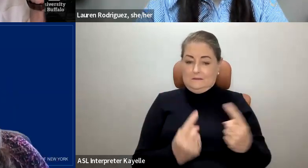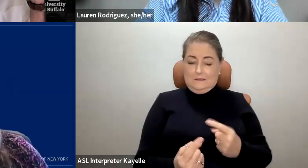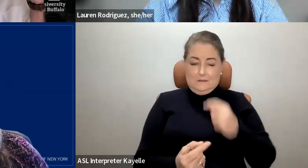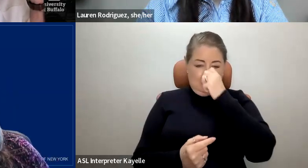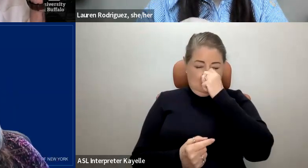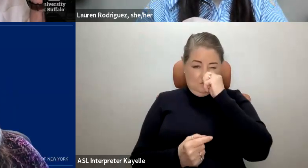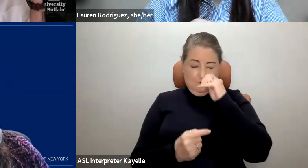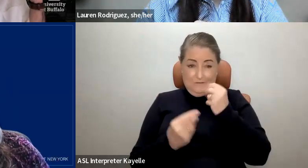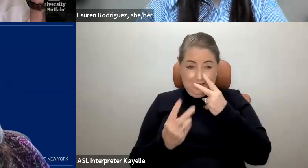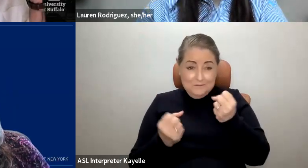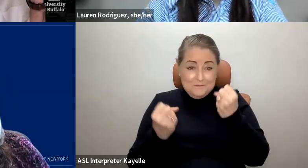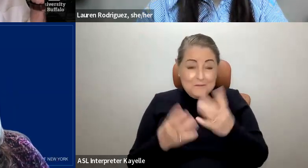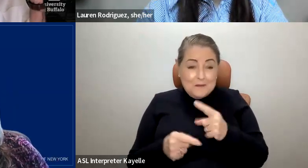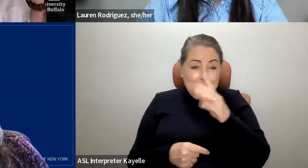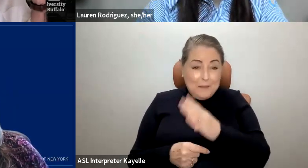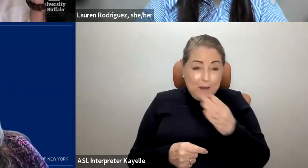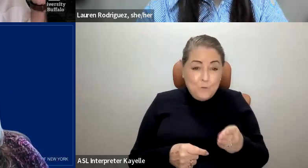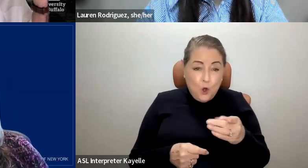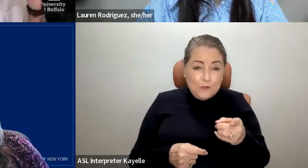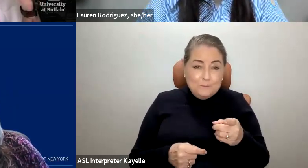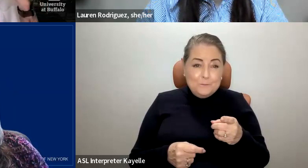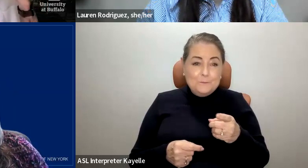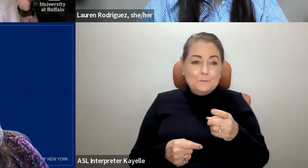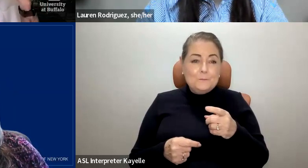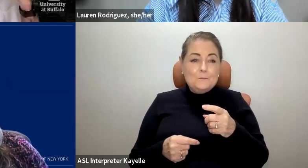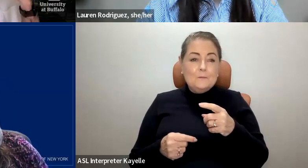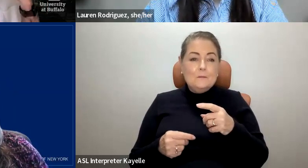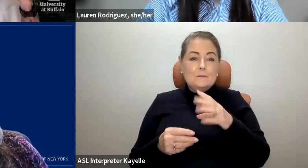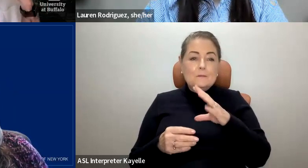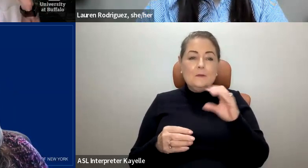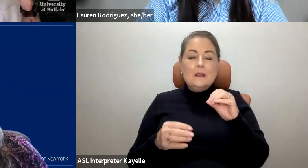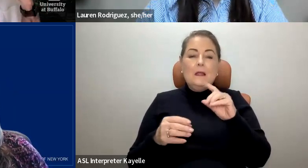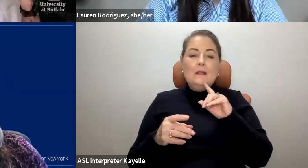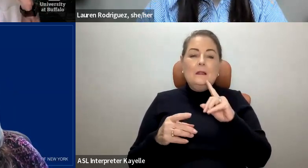Blackboard on there, there were individual campuses had their